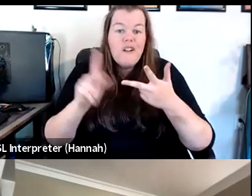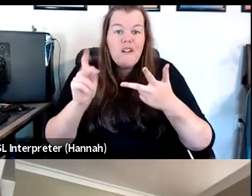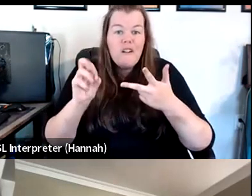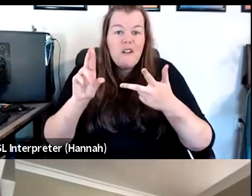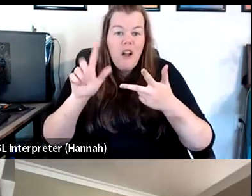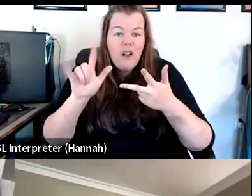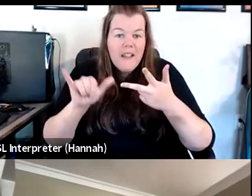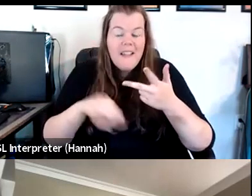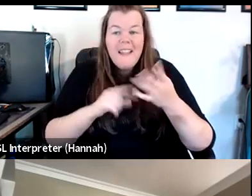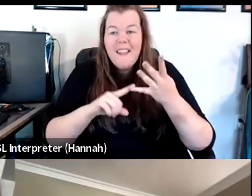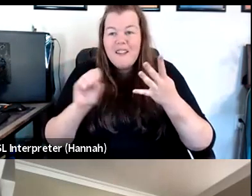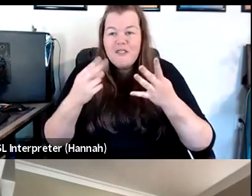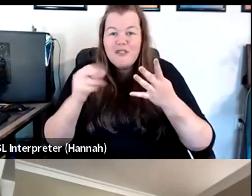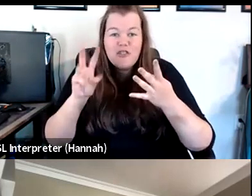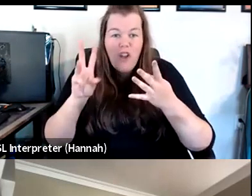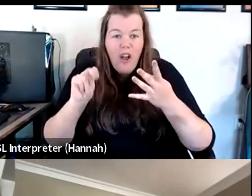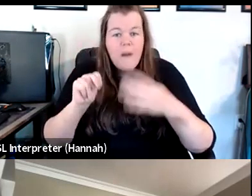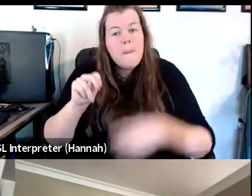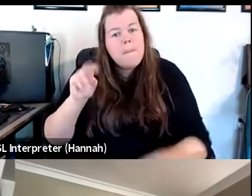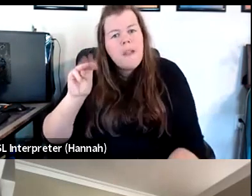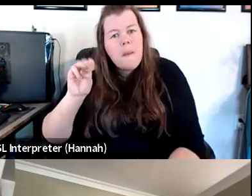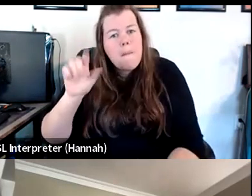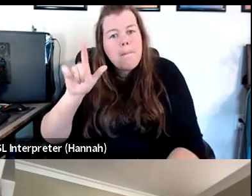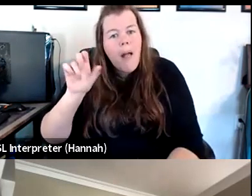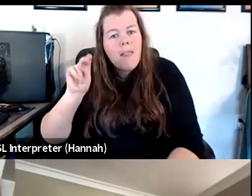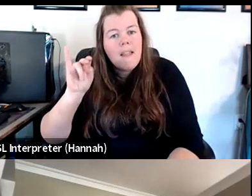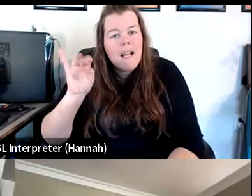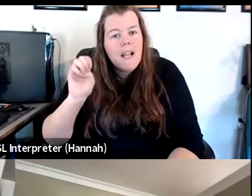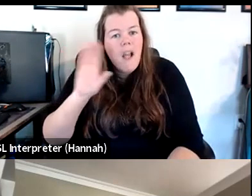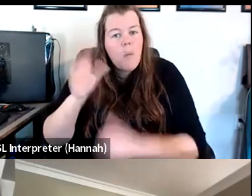with clarification. Melody, I'll follow up about getting you on the Steering Committee as well